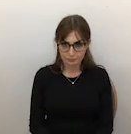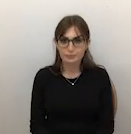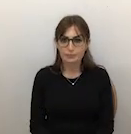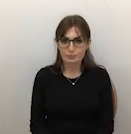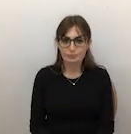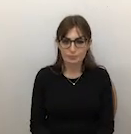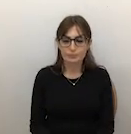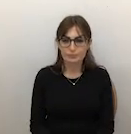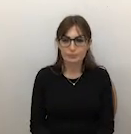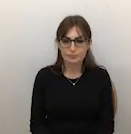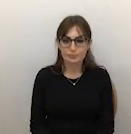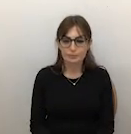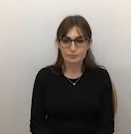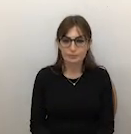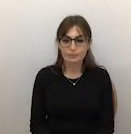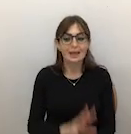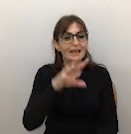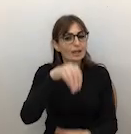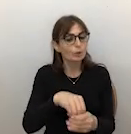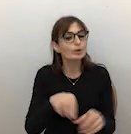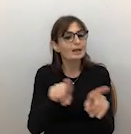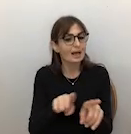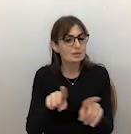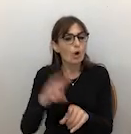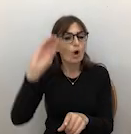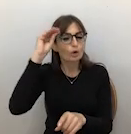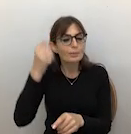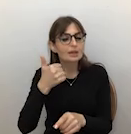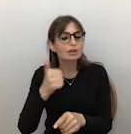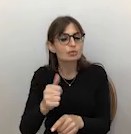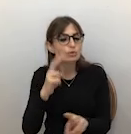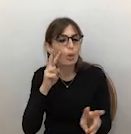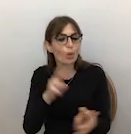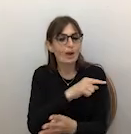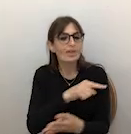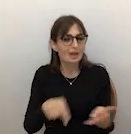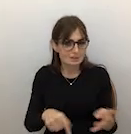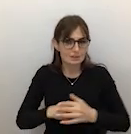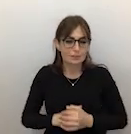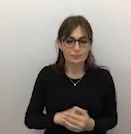As part of their oversight of the AFR, the committee would usually consider the following areas.